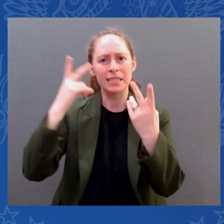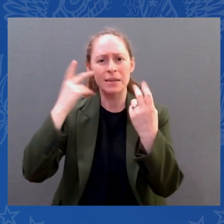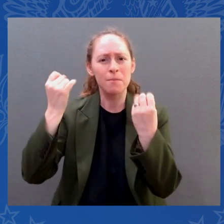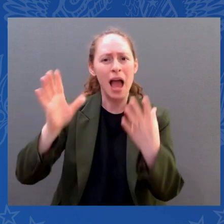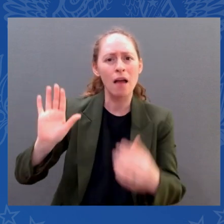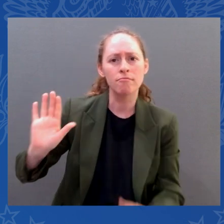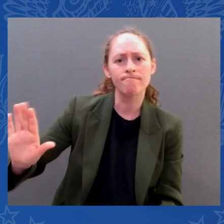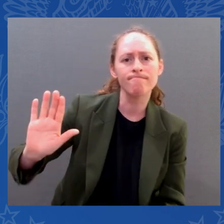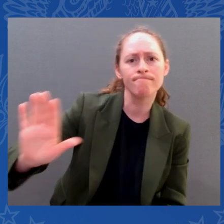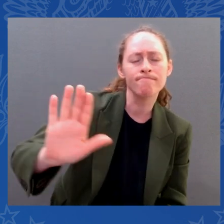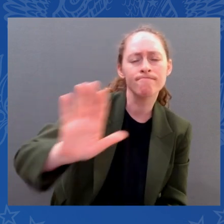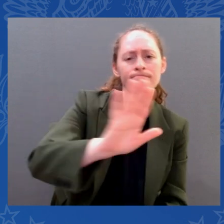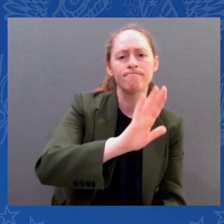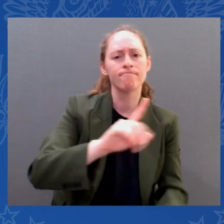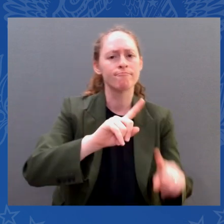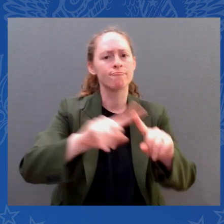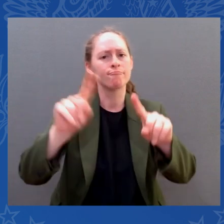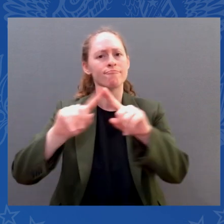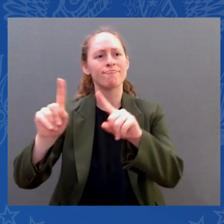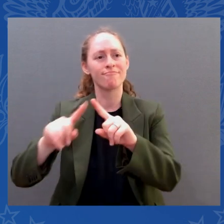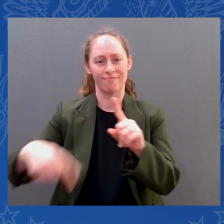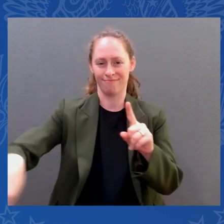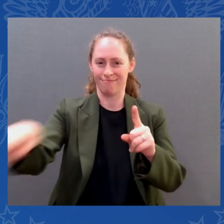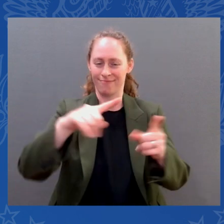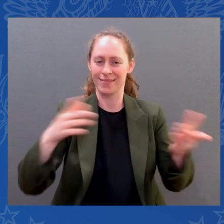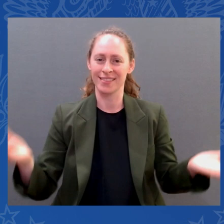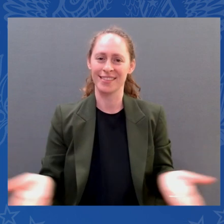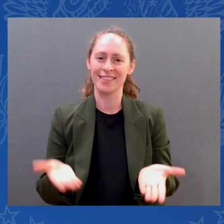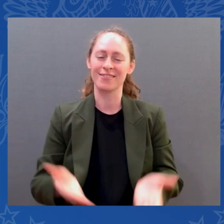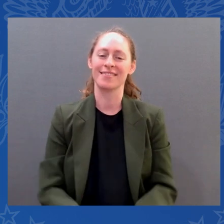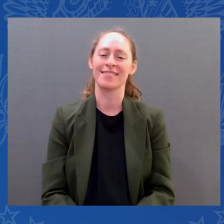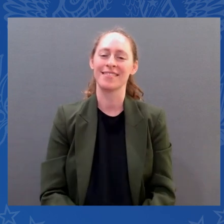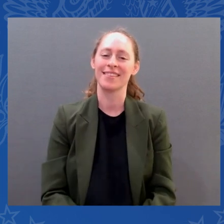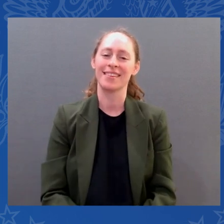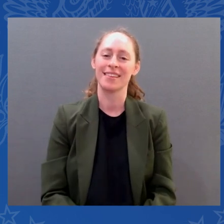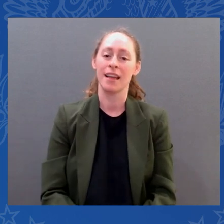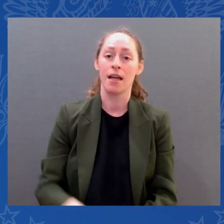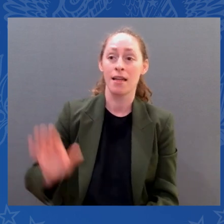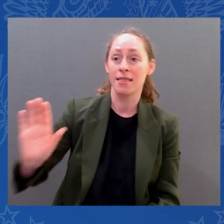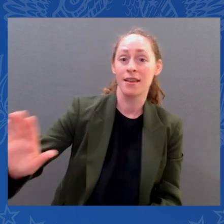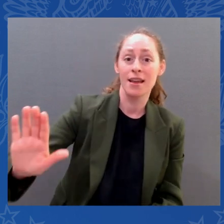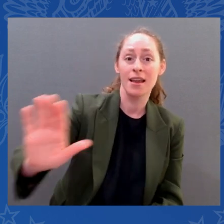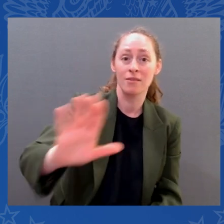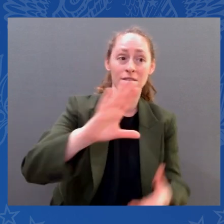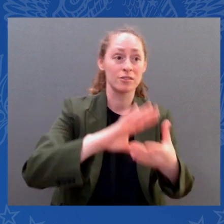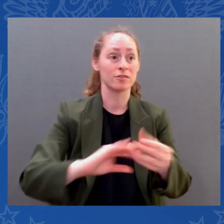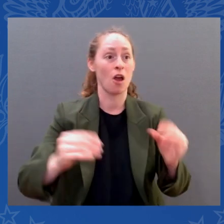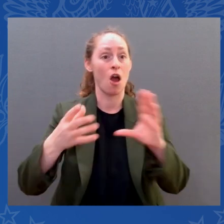and it's made us a better America. And that's why it was so important to me that this administration looks like America --